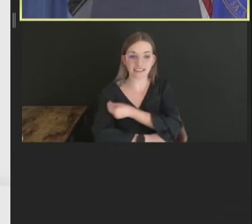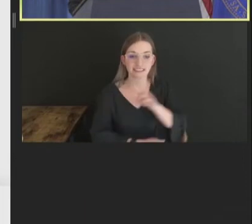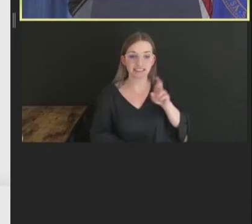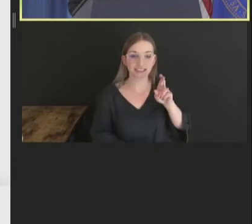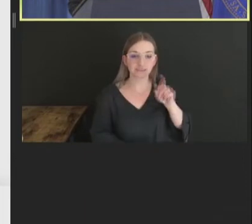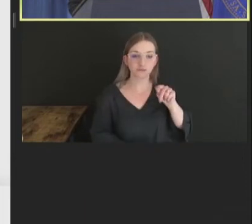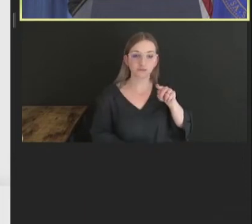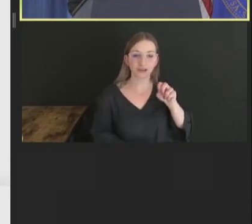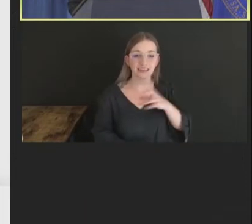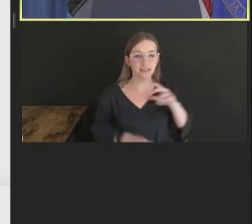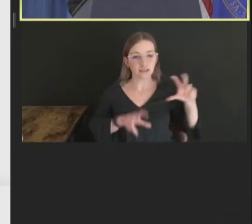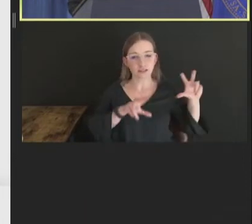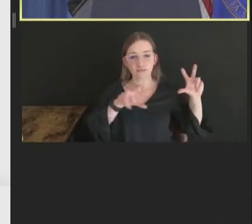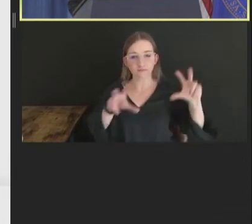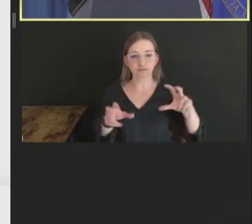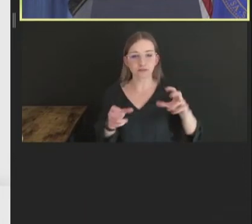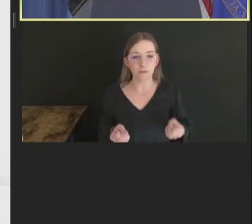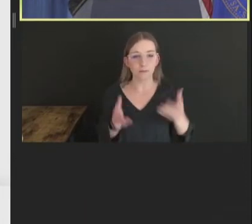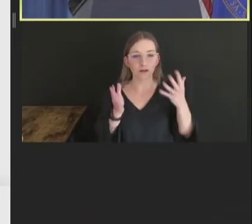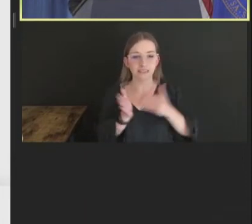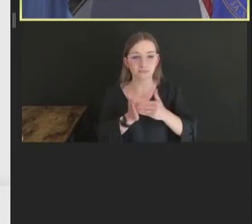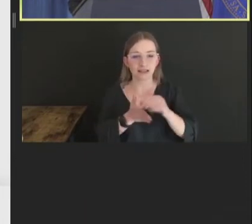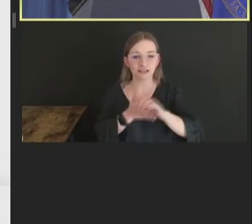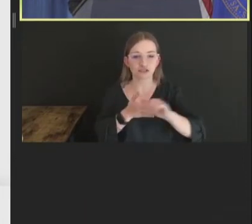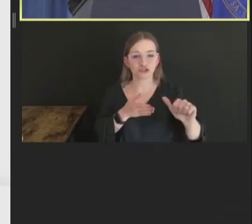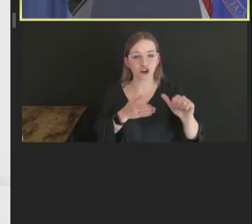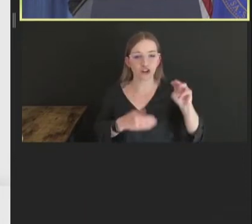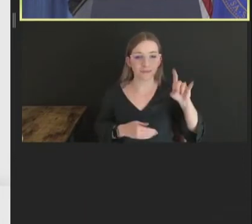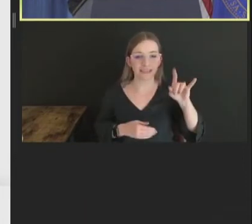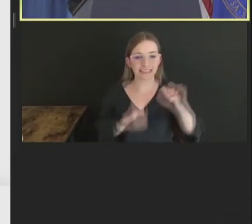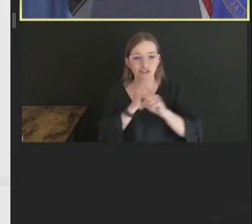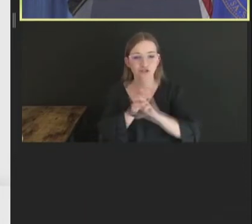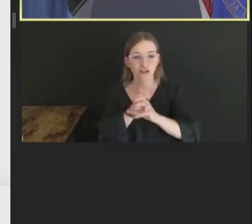which included, of course, all the geotargeting and all the digital, but